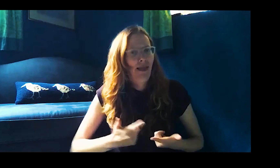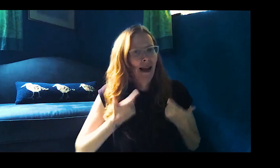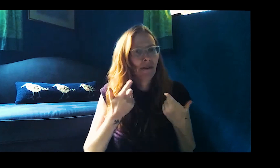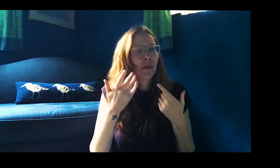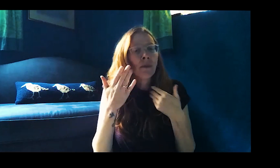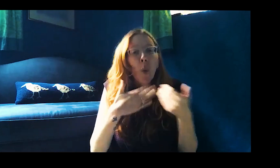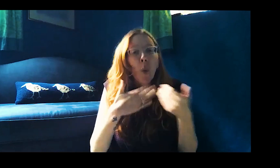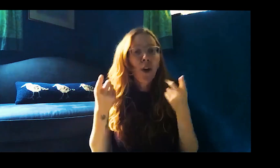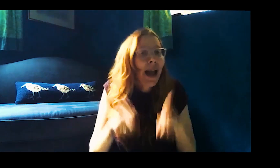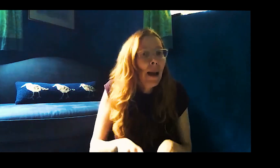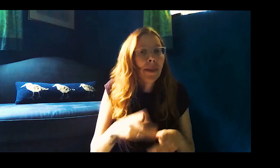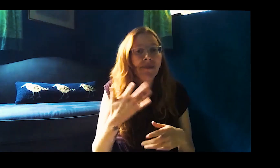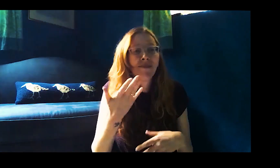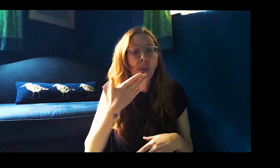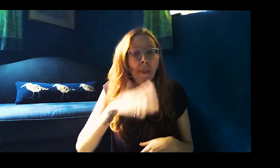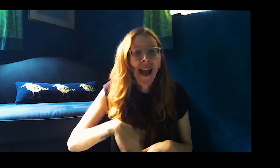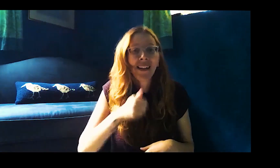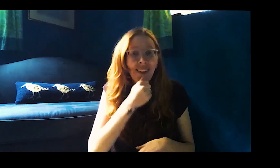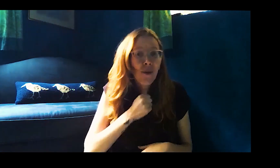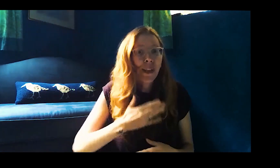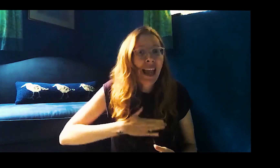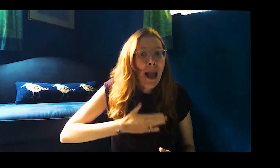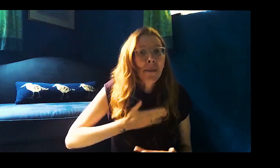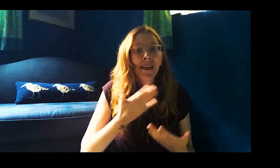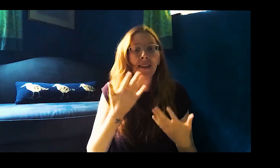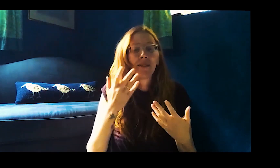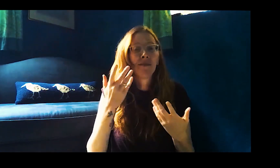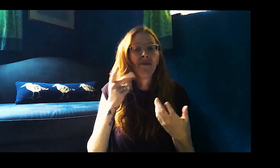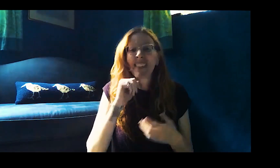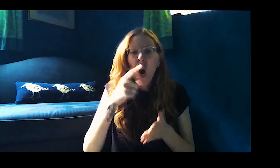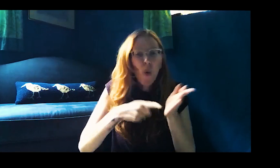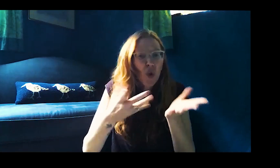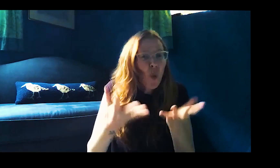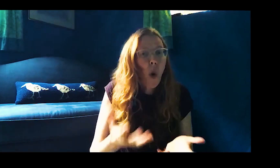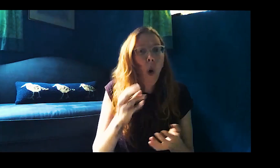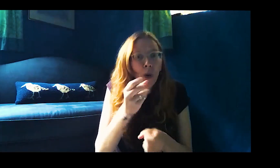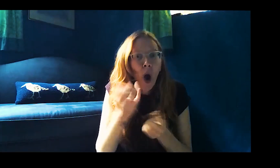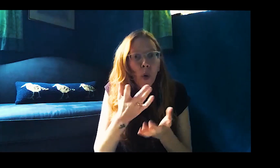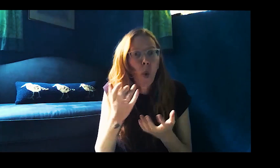or we know - whatever happens, good suffering, bad, you know? It's not what you want. It's how